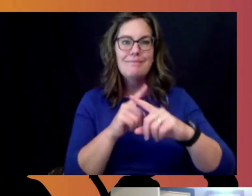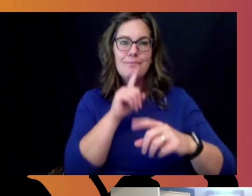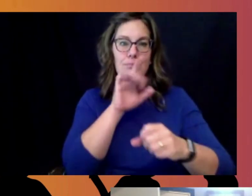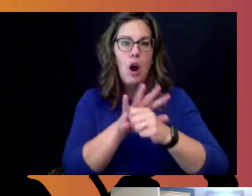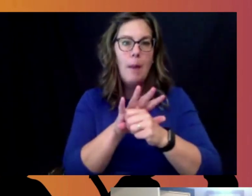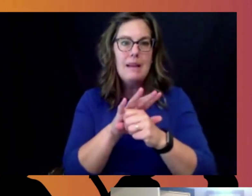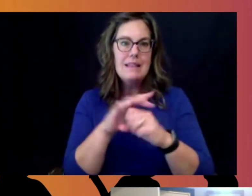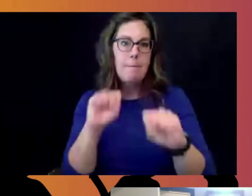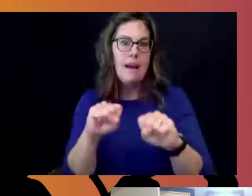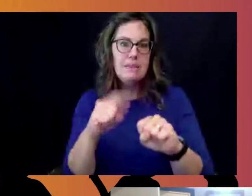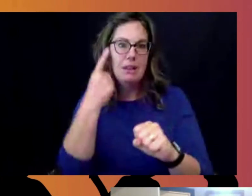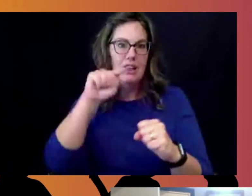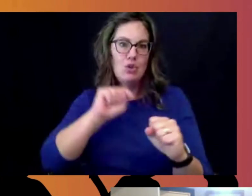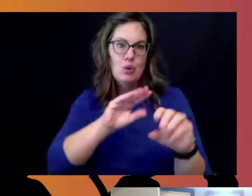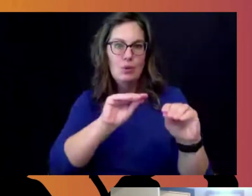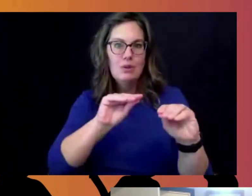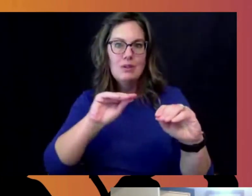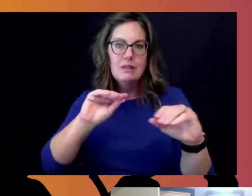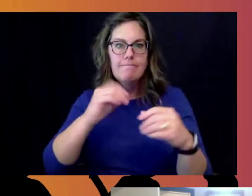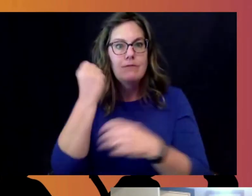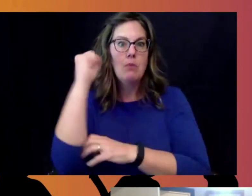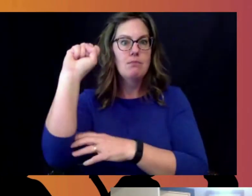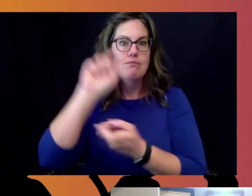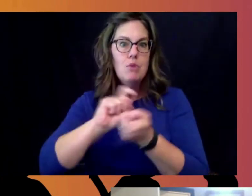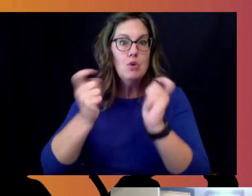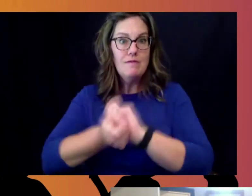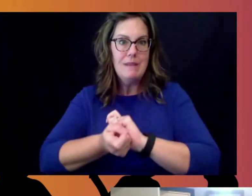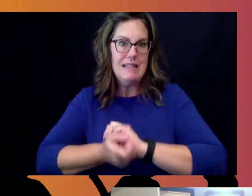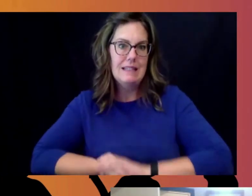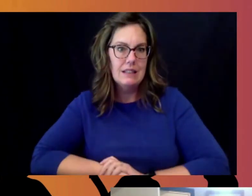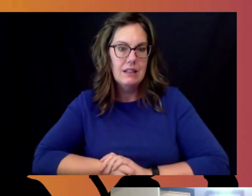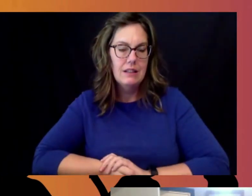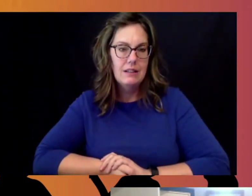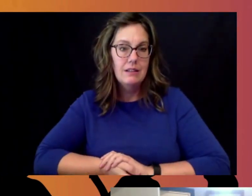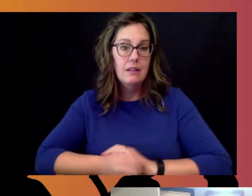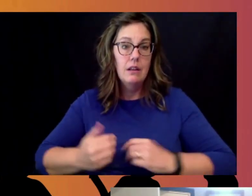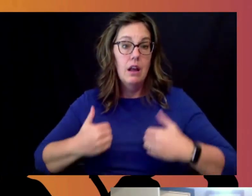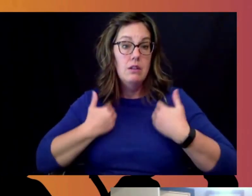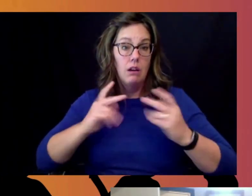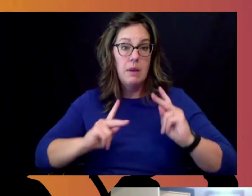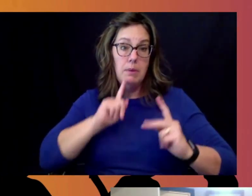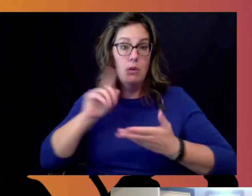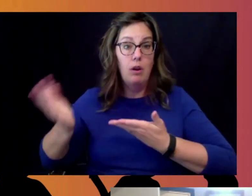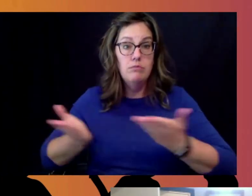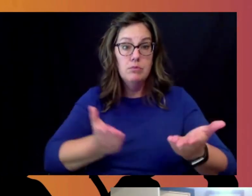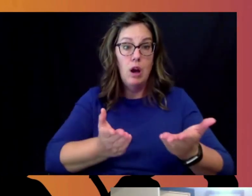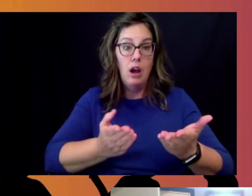there's ways that young people have brought art visual arts into activist spaces and protest